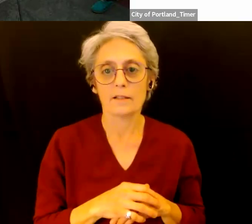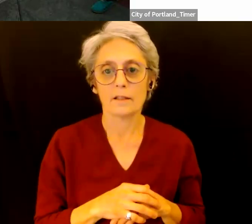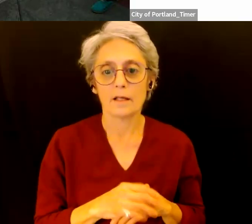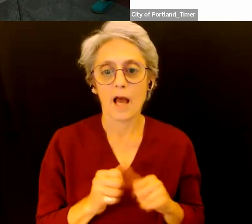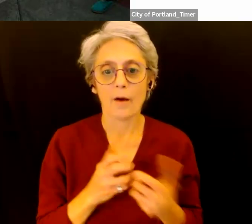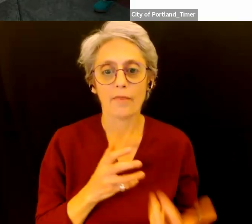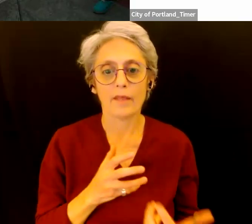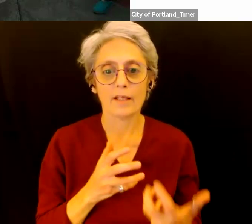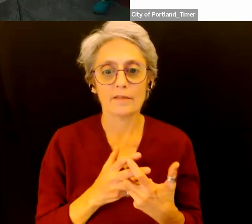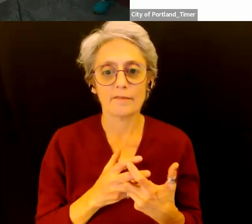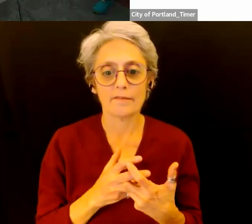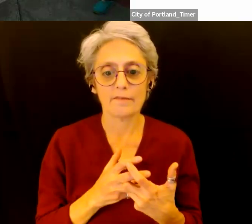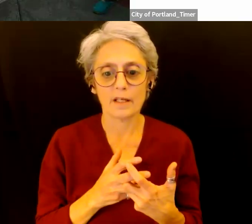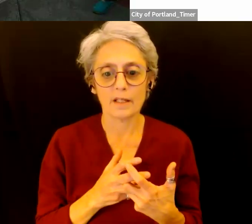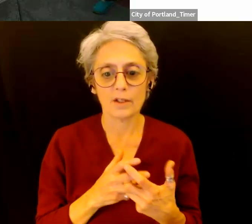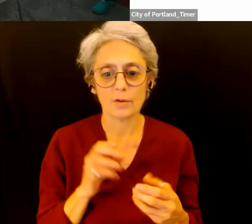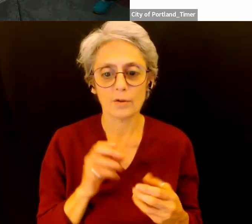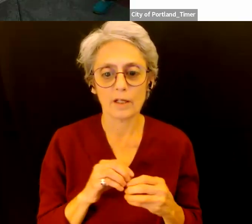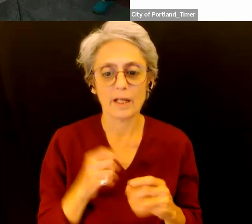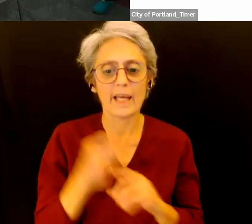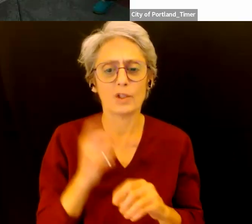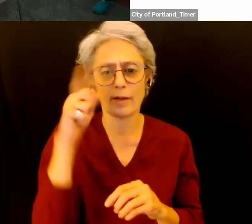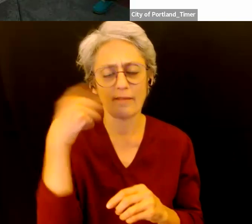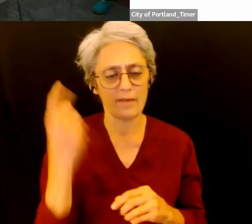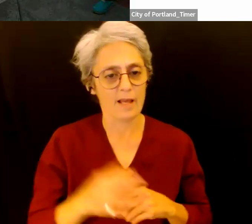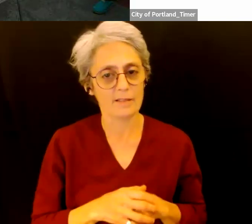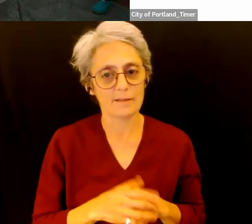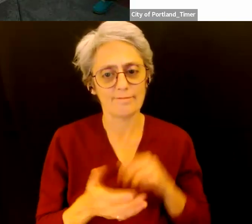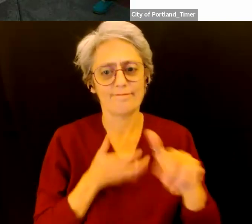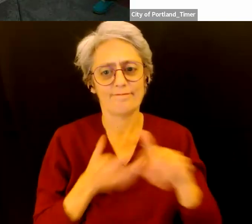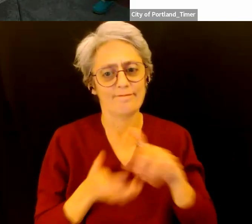And you just gotta… You just got to laugh about it.